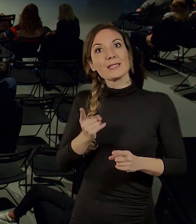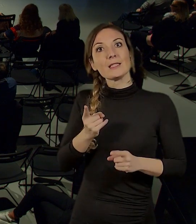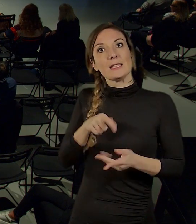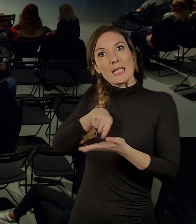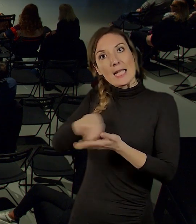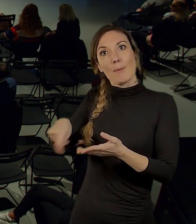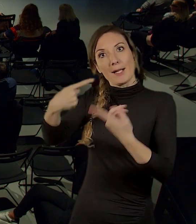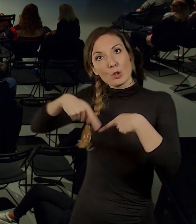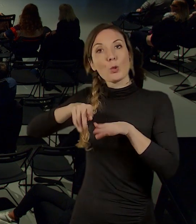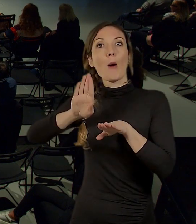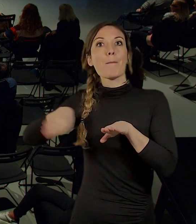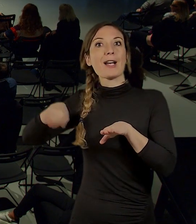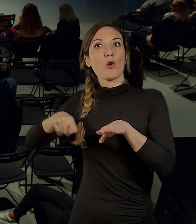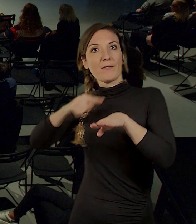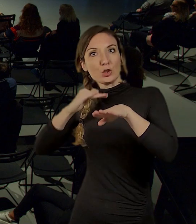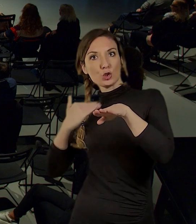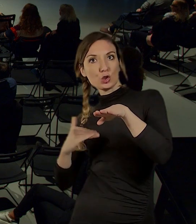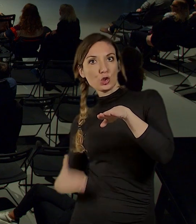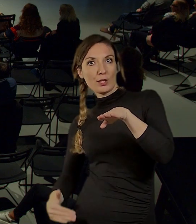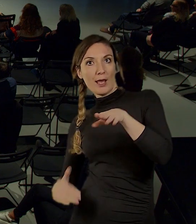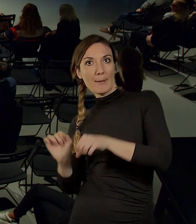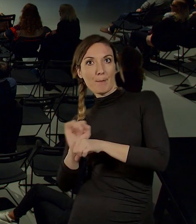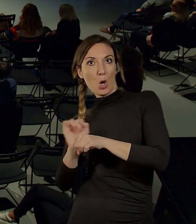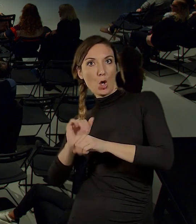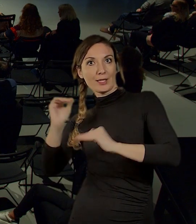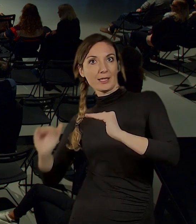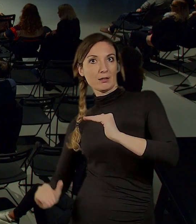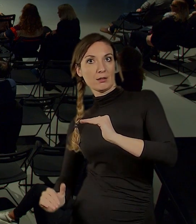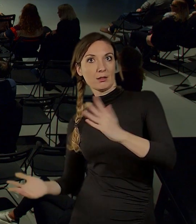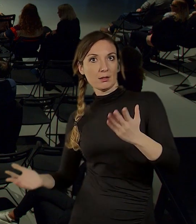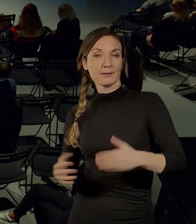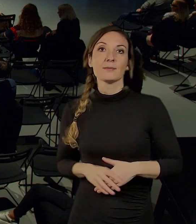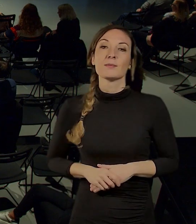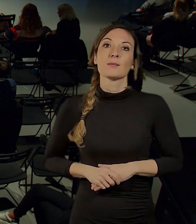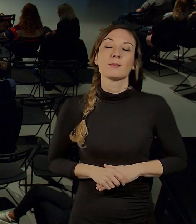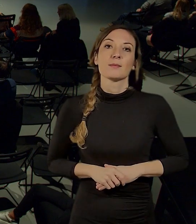Roughly one parking space costs 1,000,000 to 1,500,000 CZK.